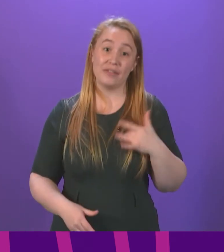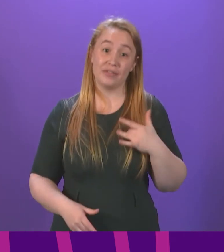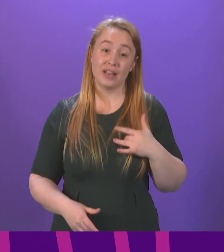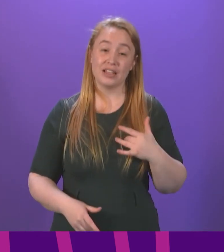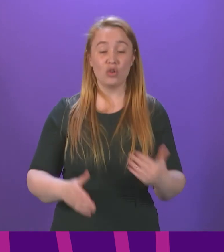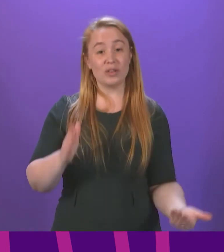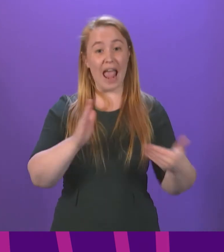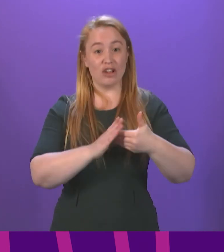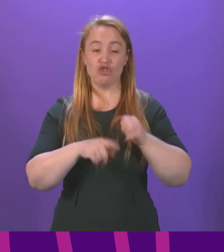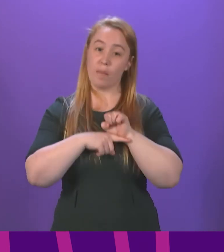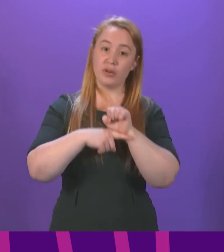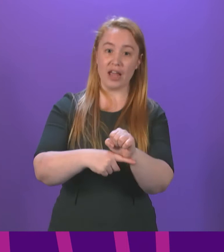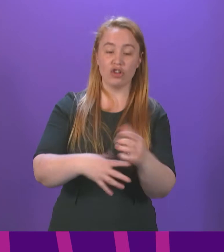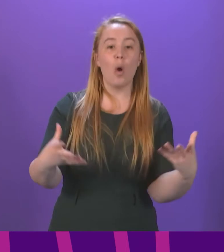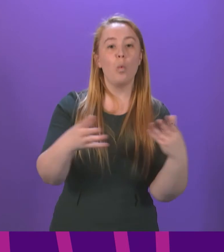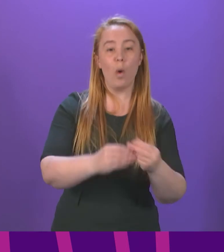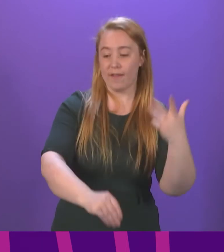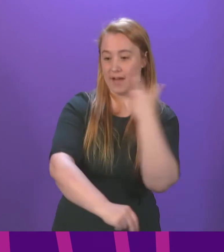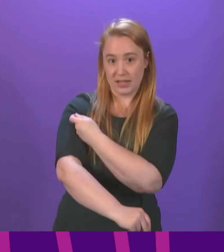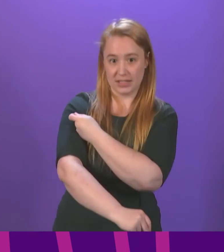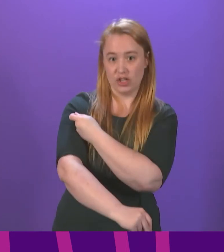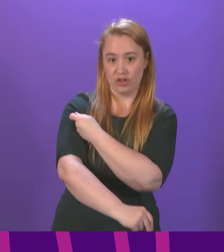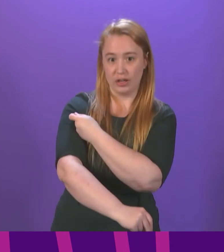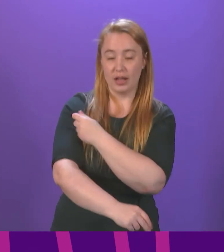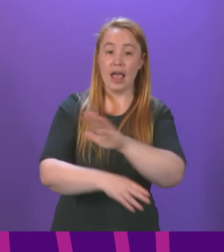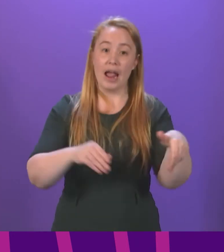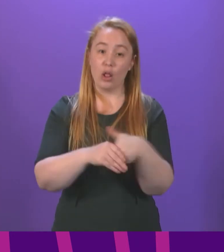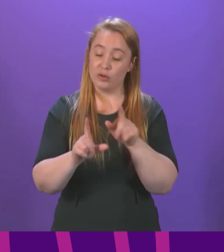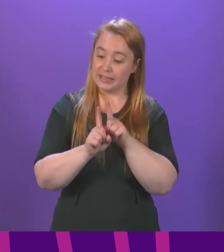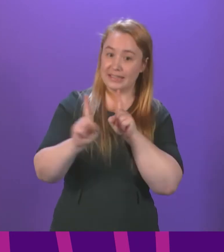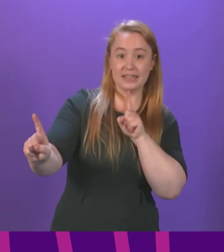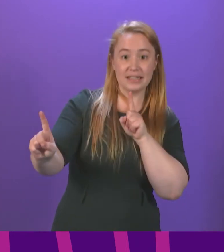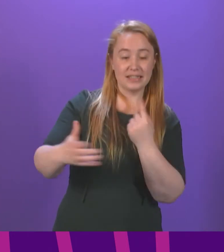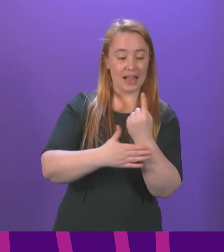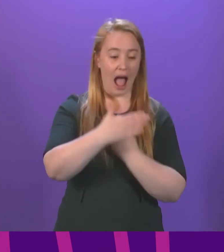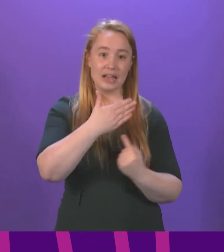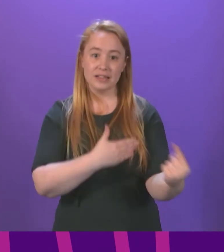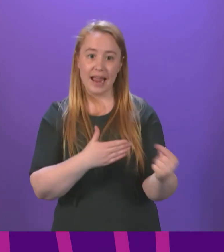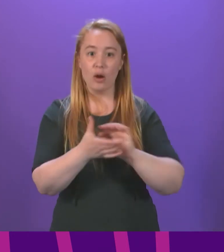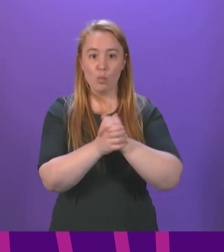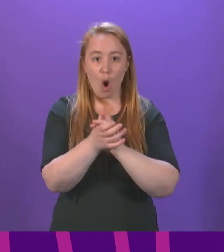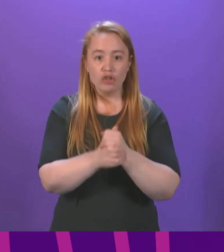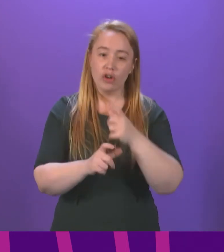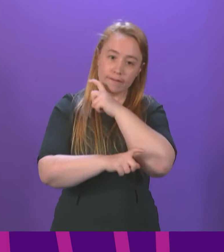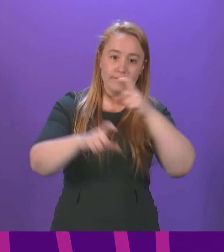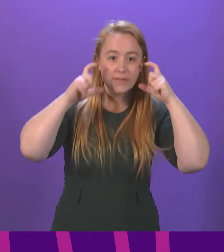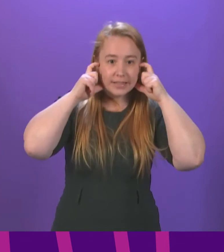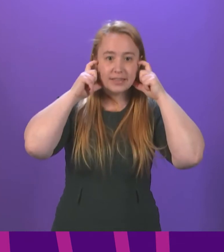of protection in the months ahead, alongside vaccination and other measures including social distancing, self-isolation, hand washing and face covering.